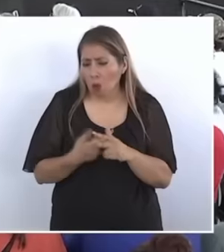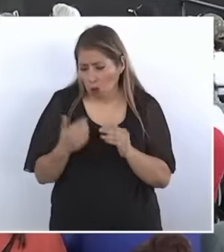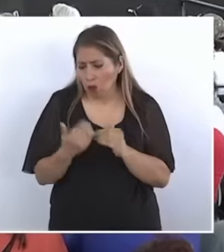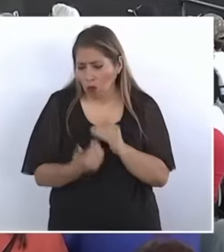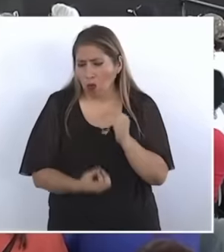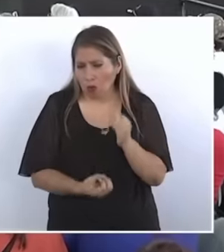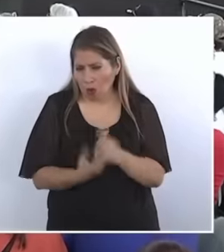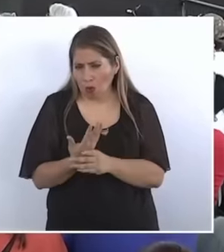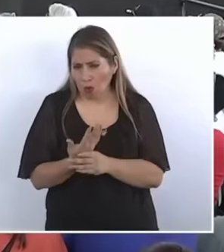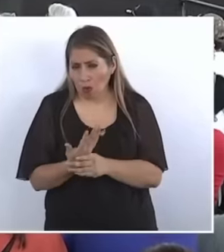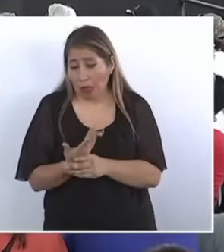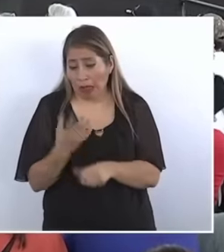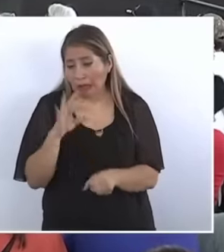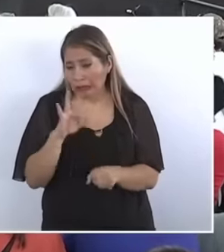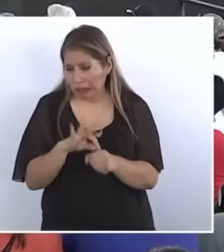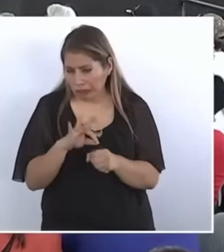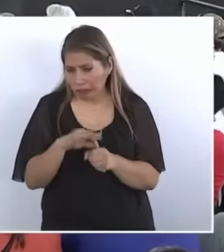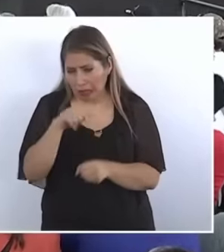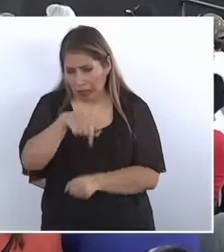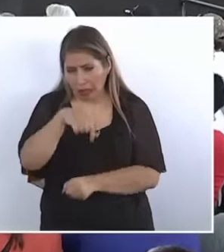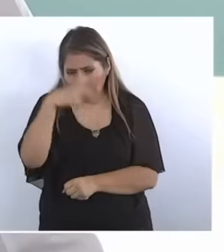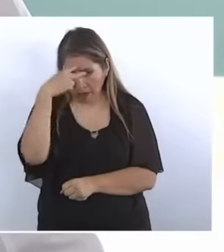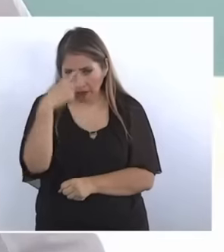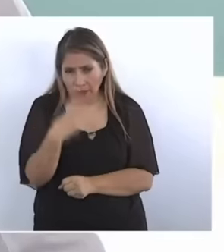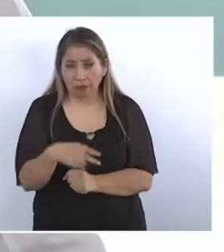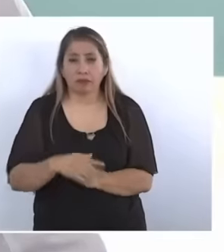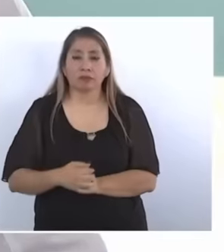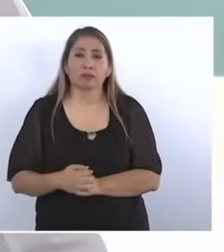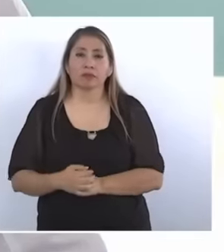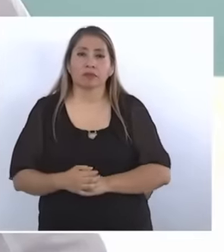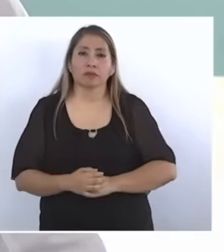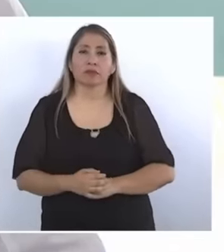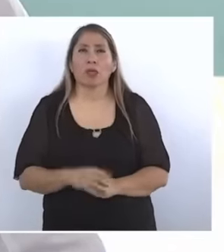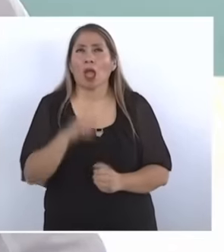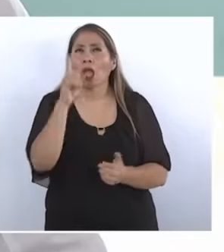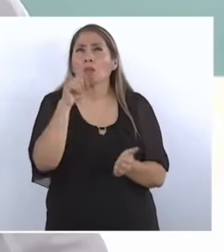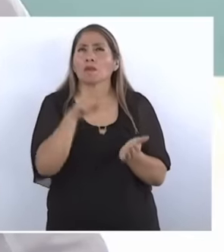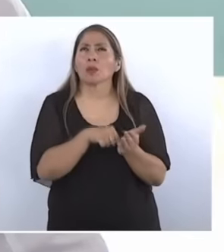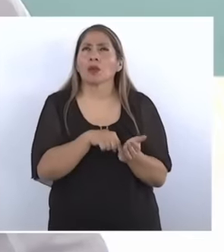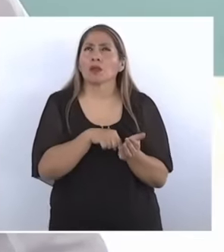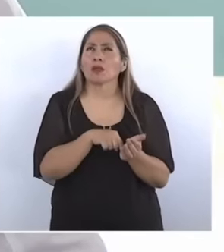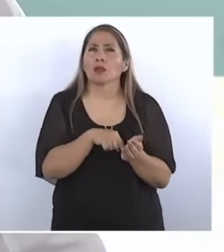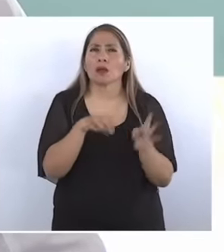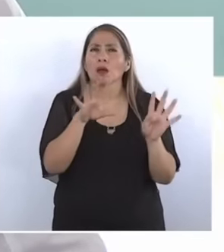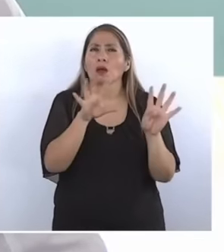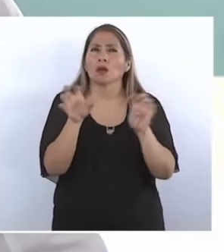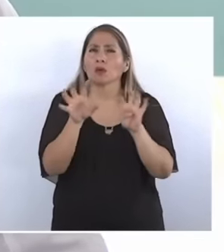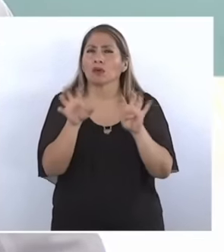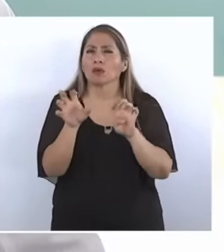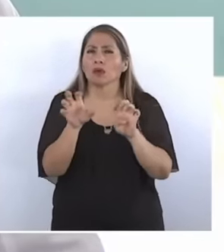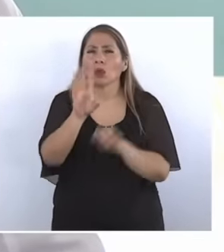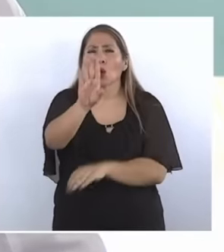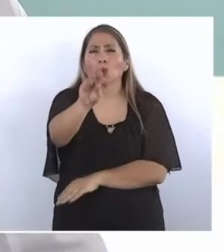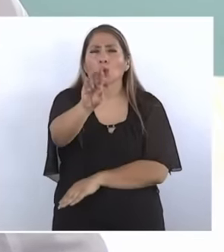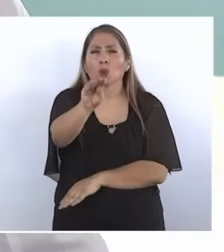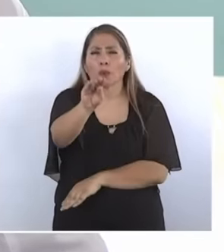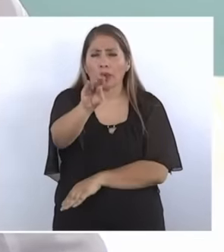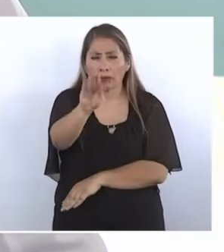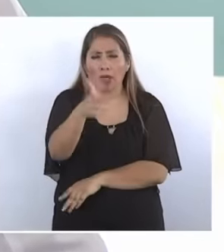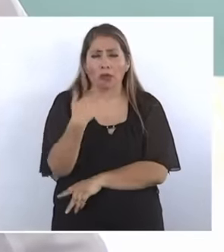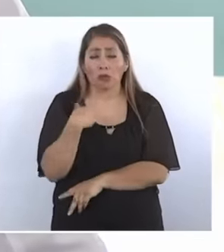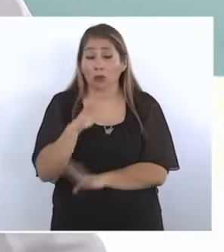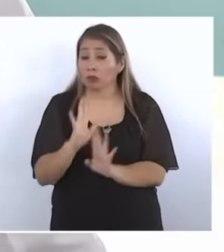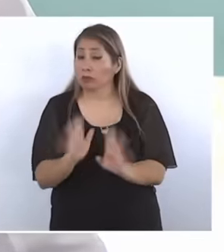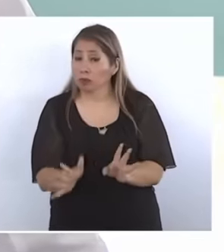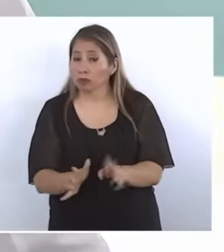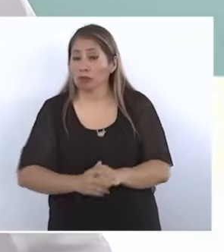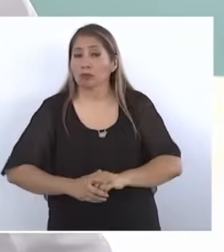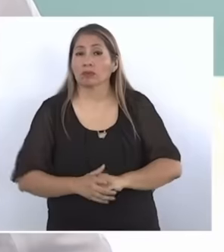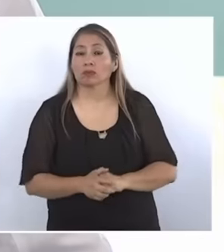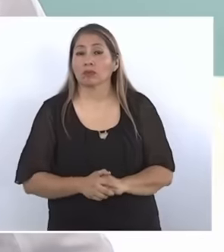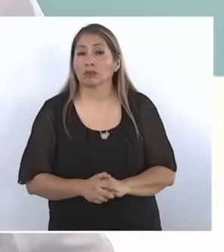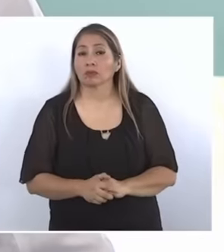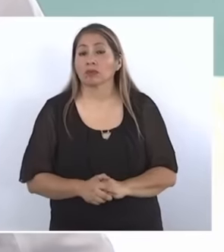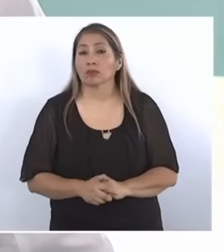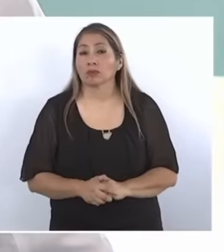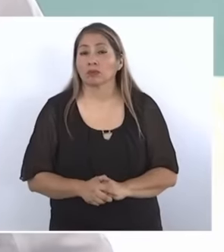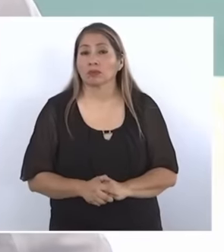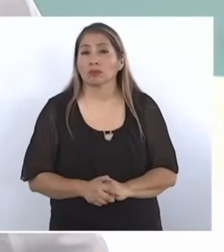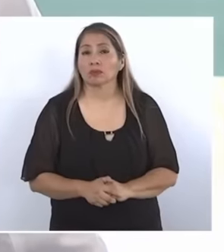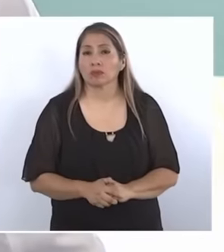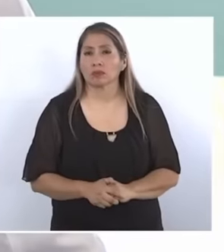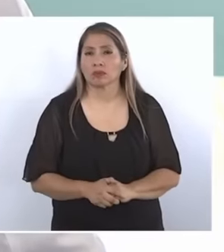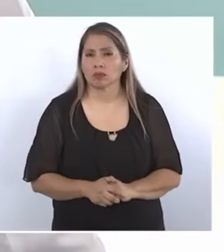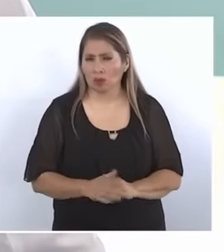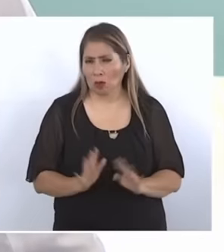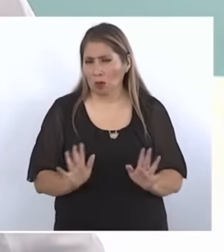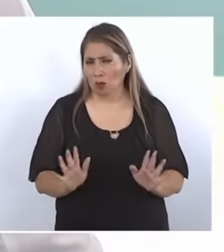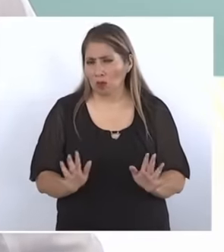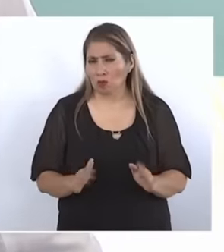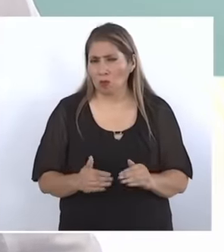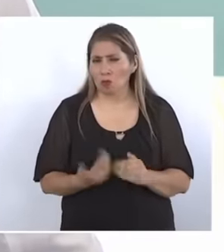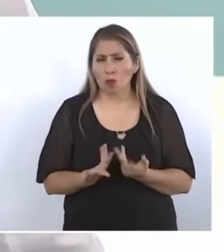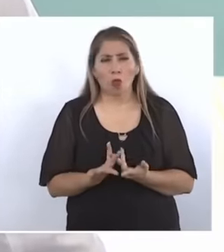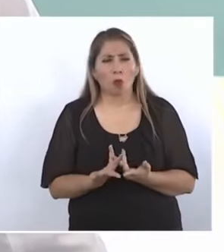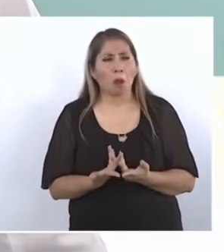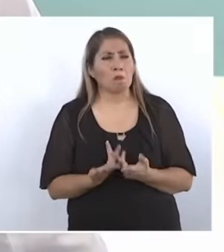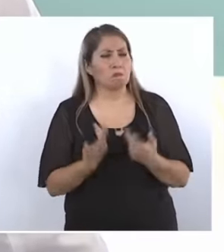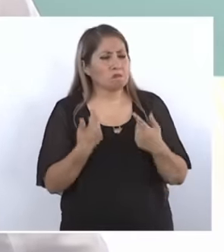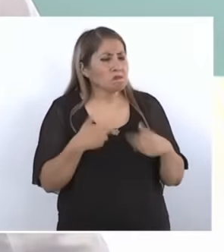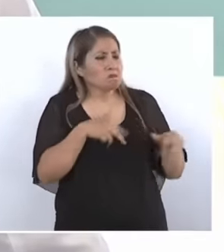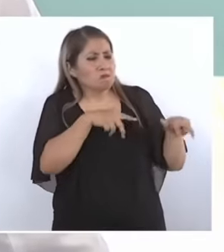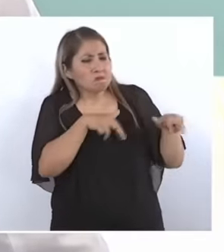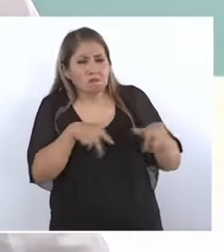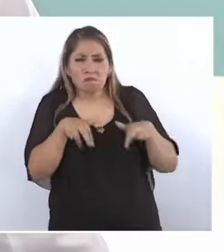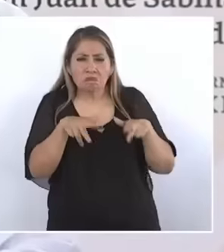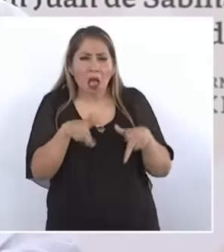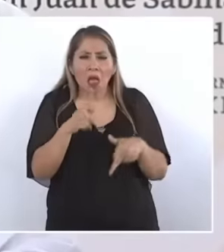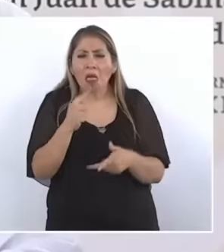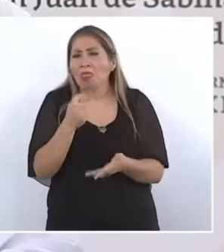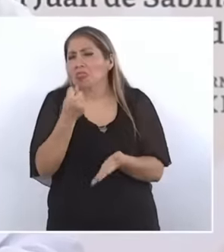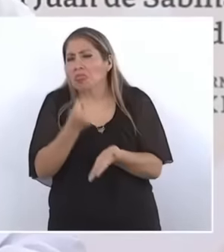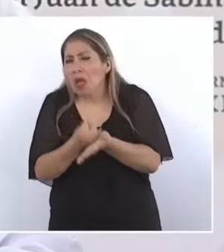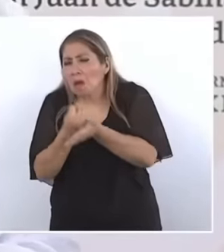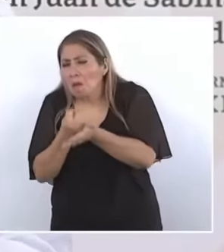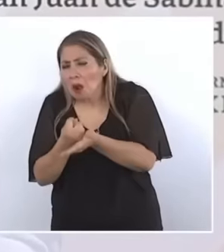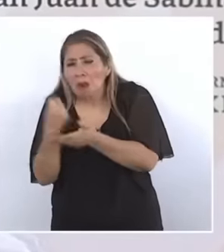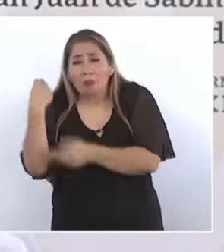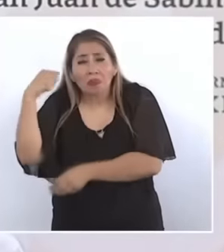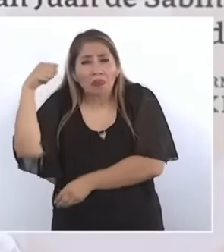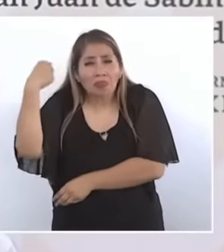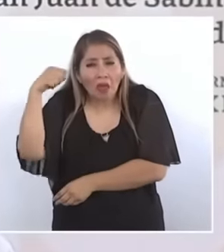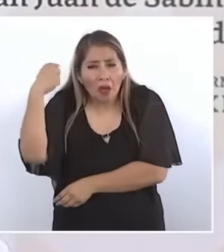democracy in 1900 90 we undertook an Exodus we walked from Tabasco to Mexico and it was called Exodus